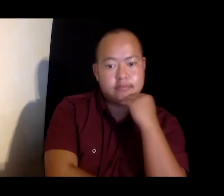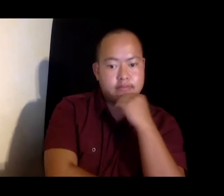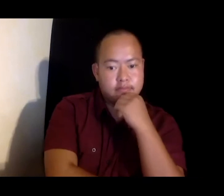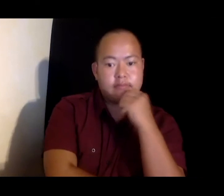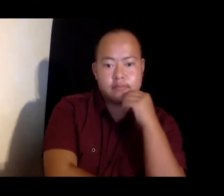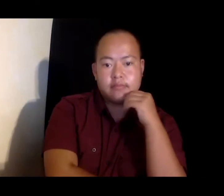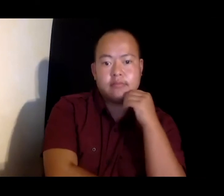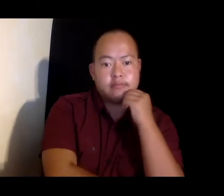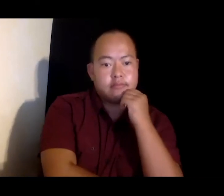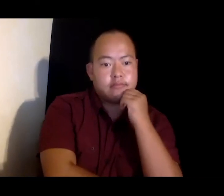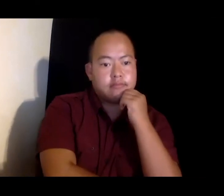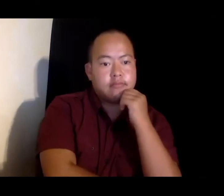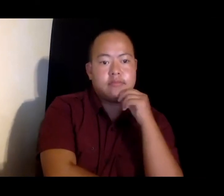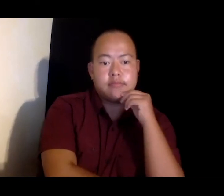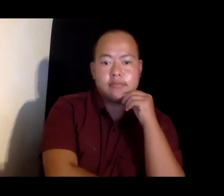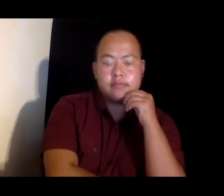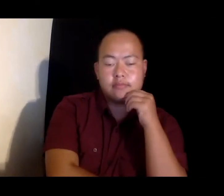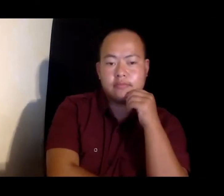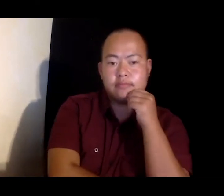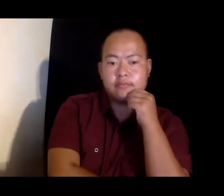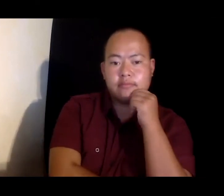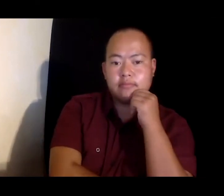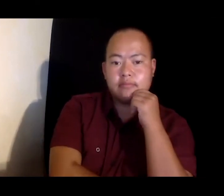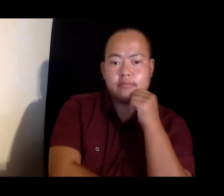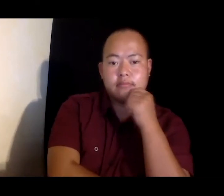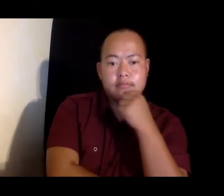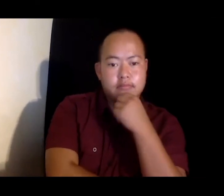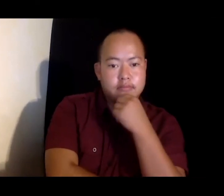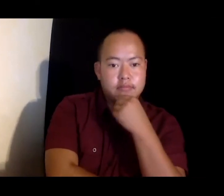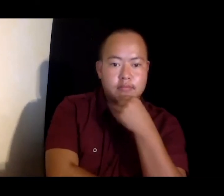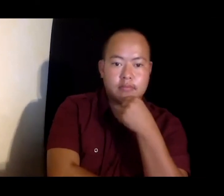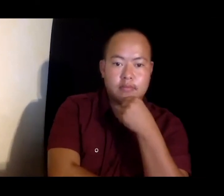And they explained to me that they were framed,